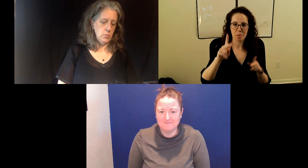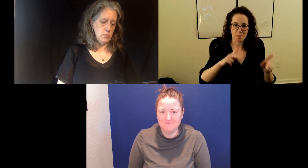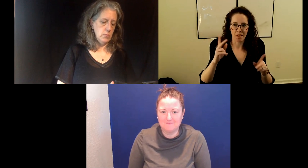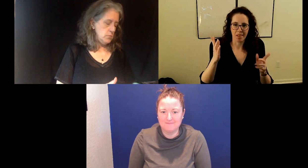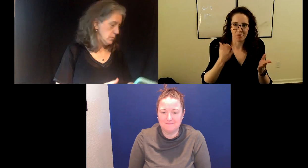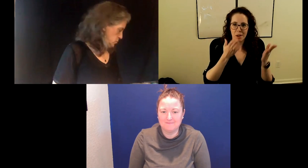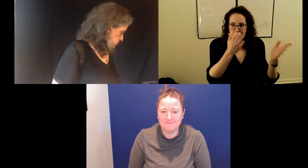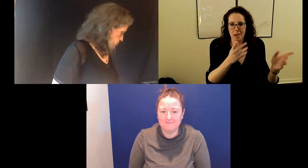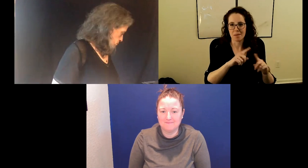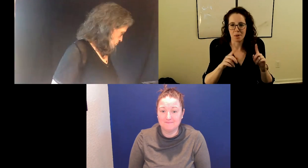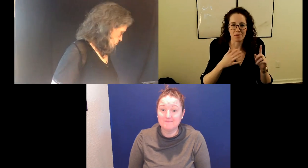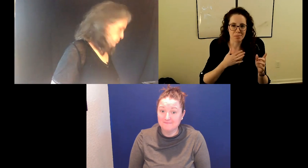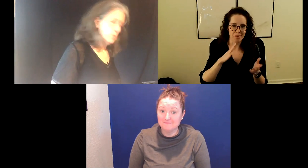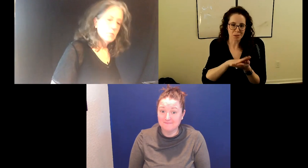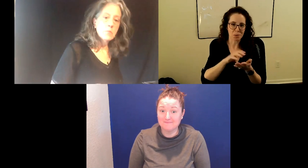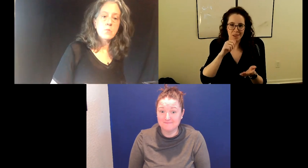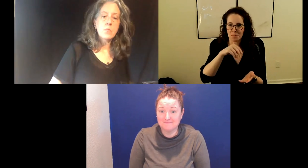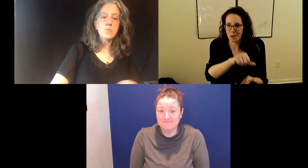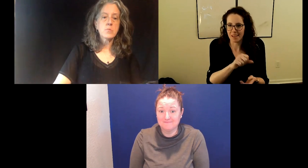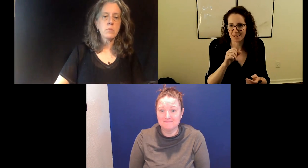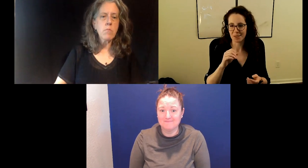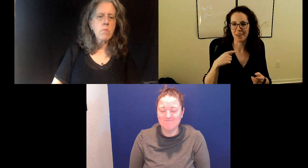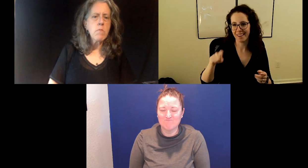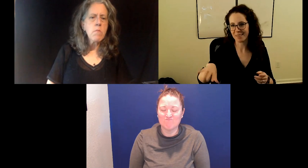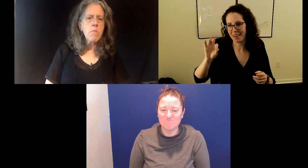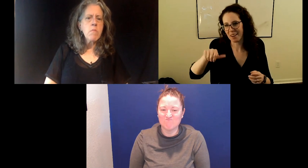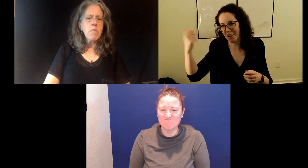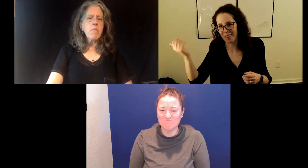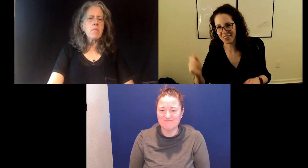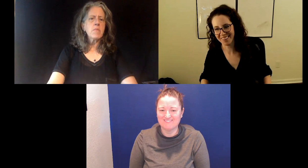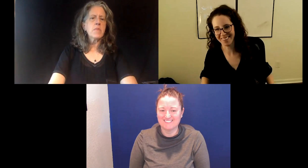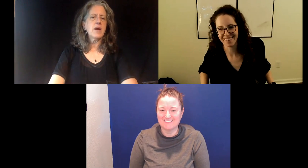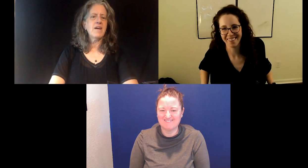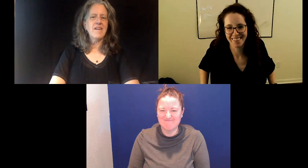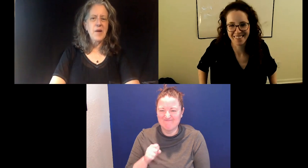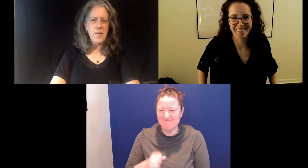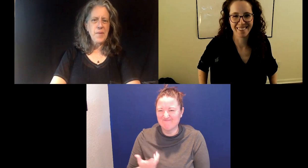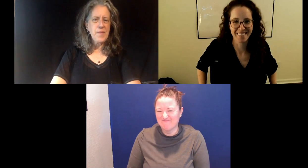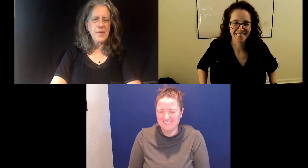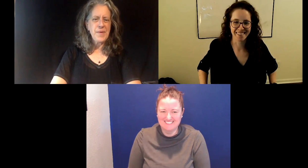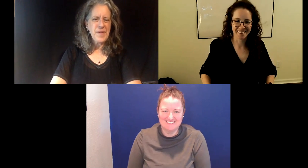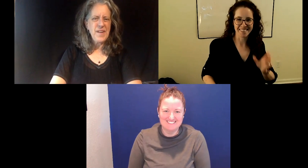oh yes and they can be i know that i notice a lot of people um suggest that but because it has a fee